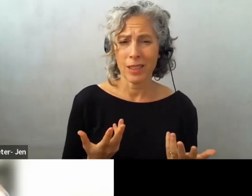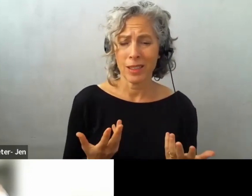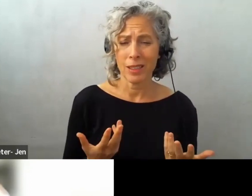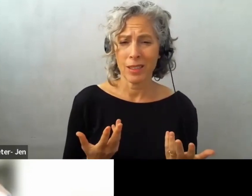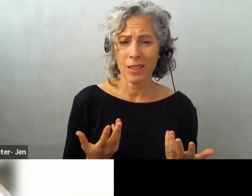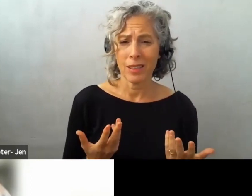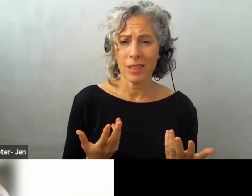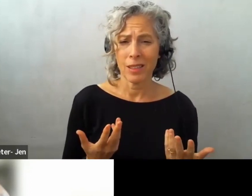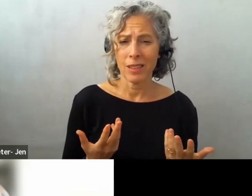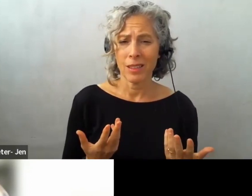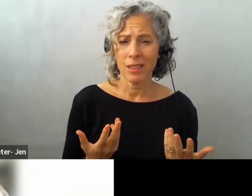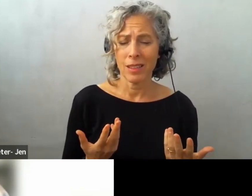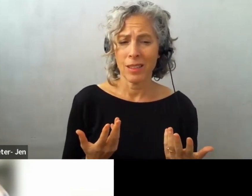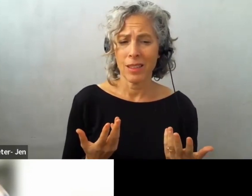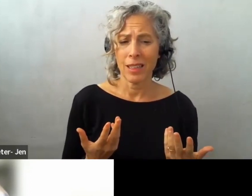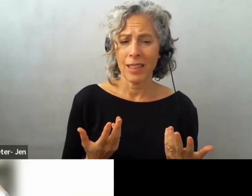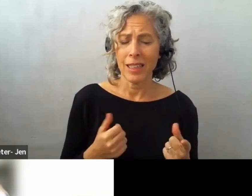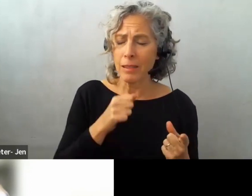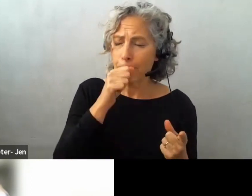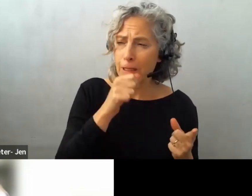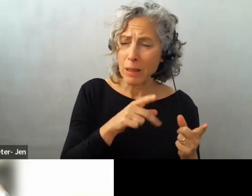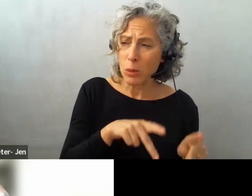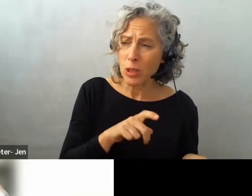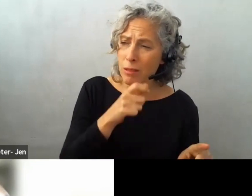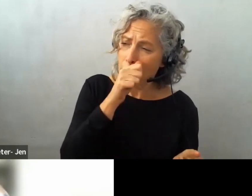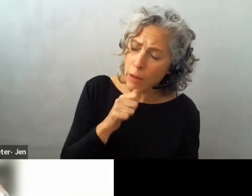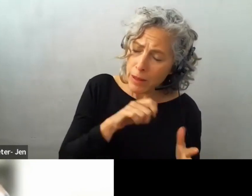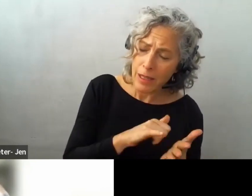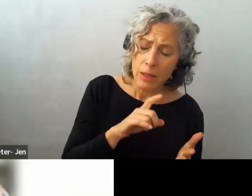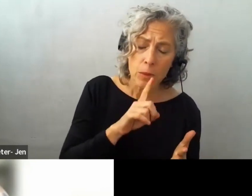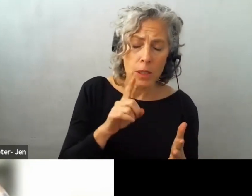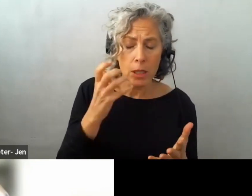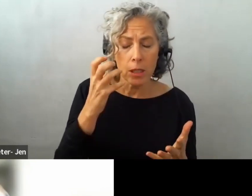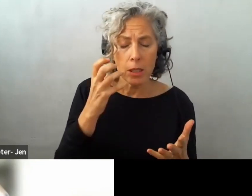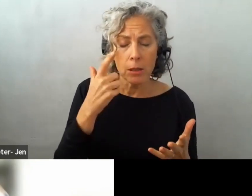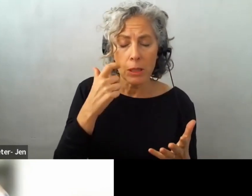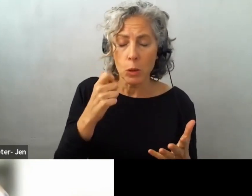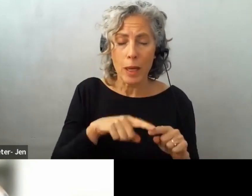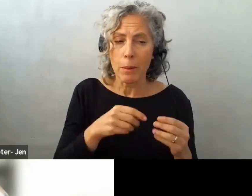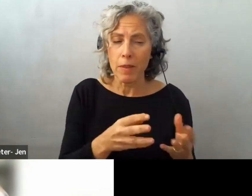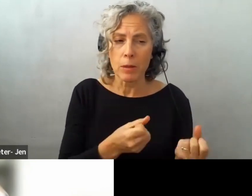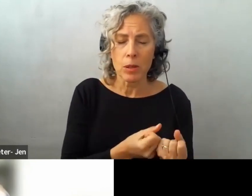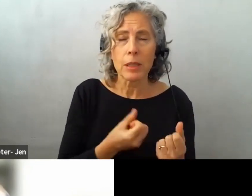that is, it's astonishing, that we still don't understand how